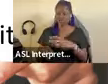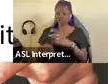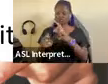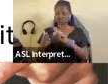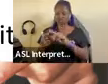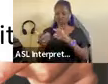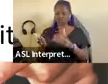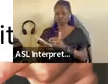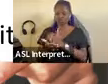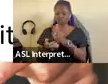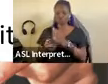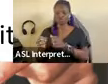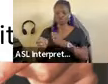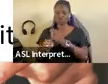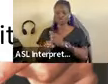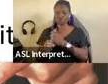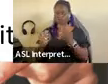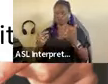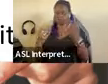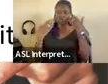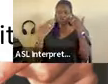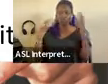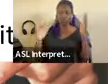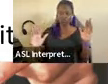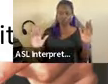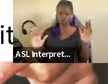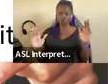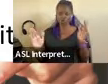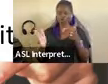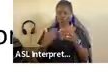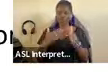conservatively according to what we knew was going to be available.